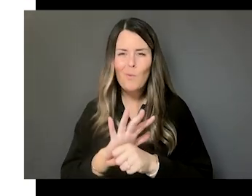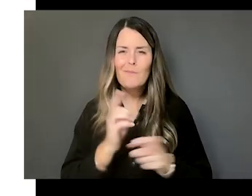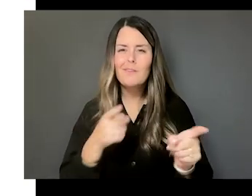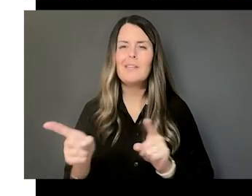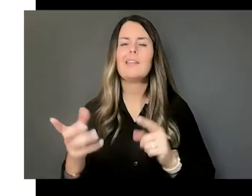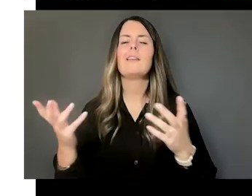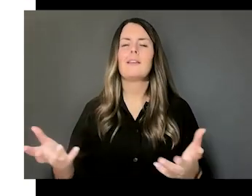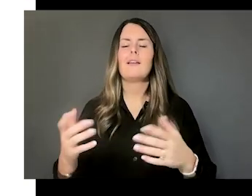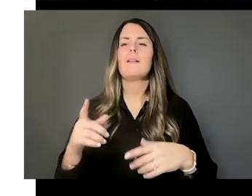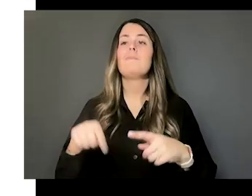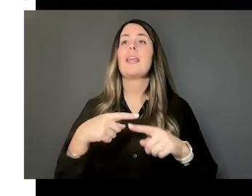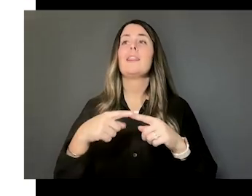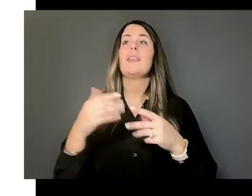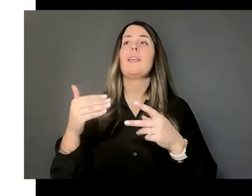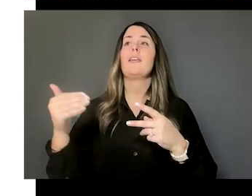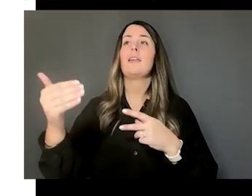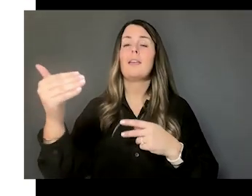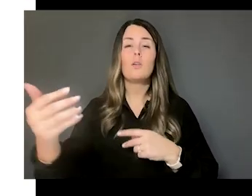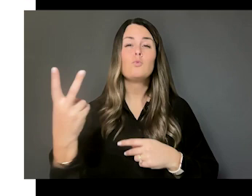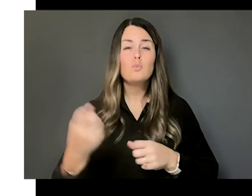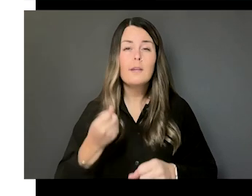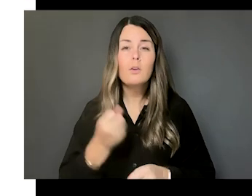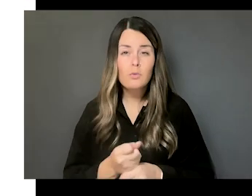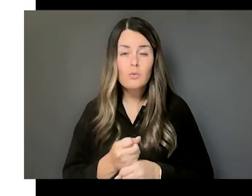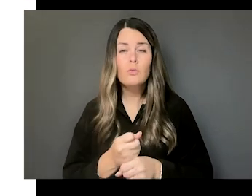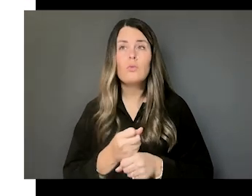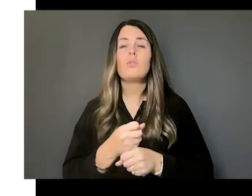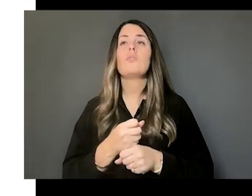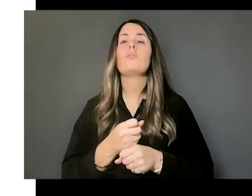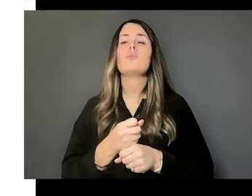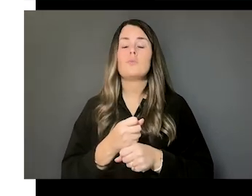And the next two years, of course, we had, our teaching,